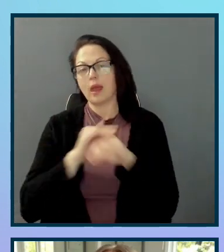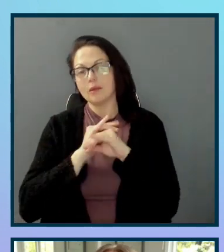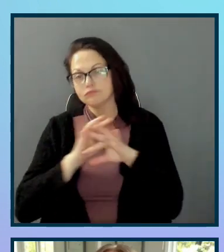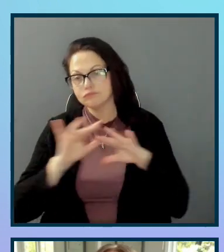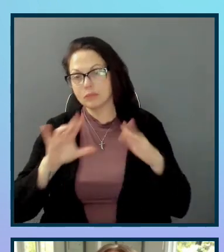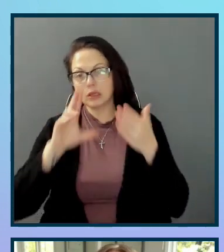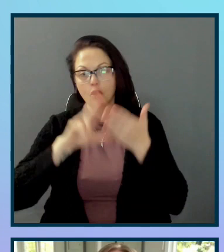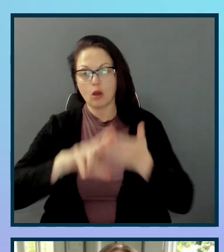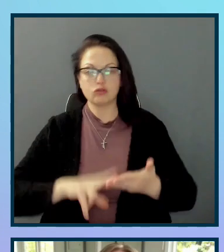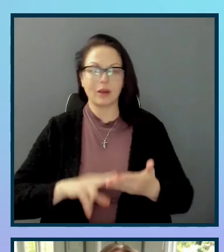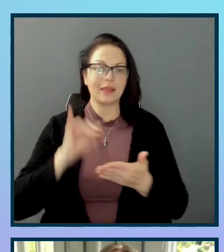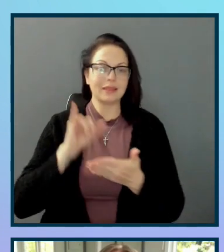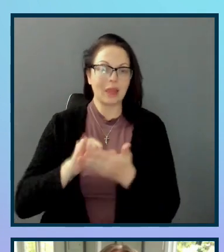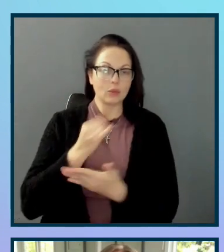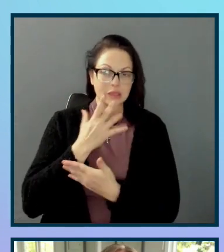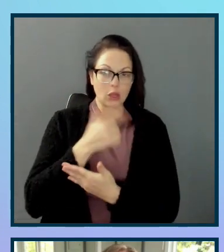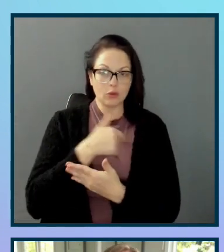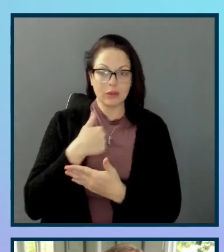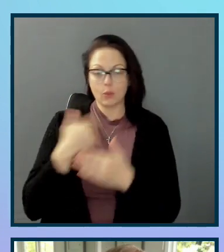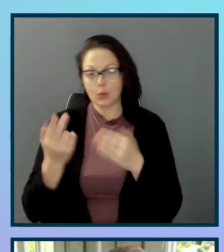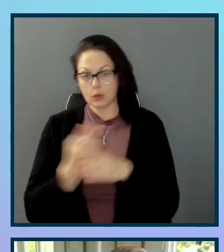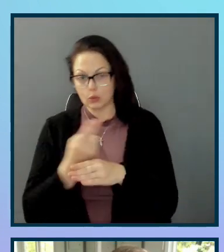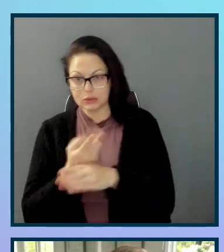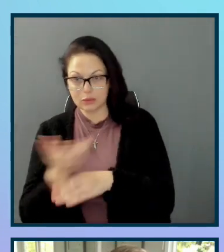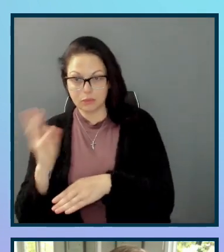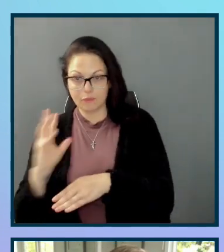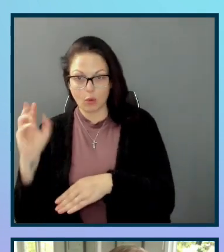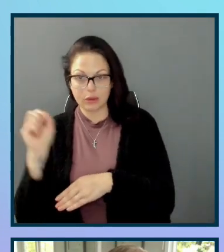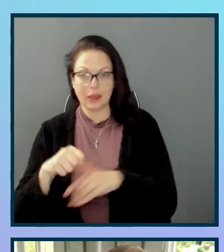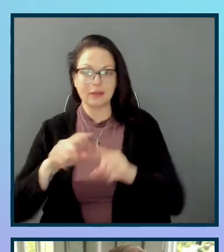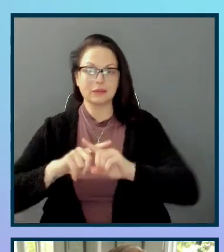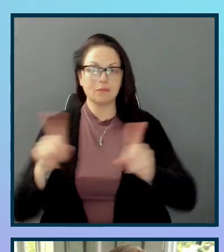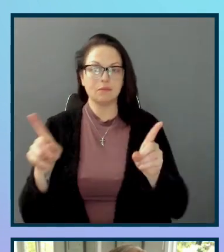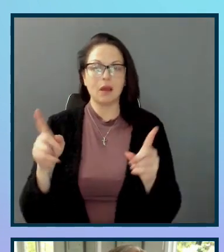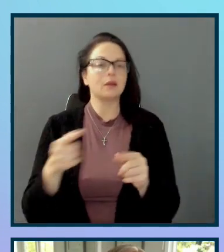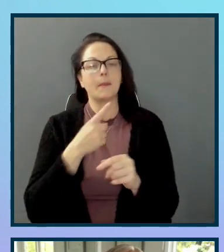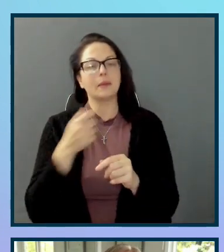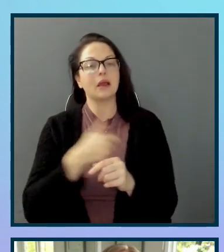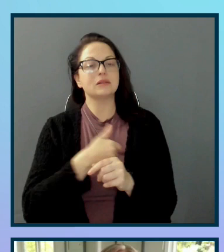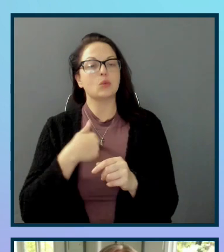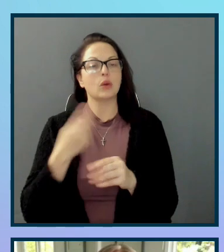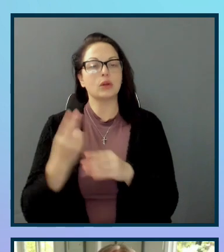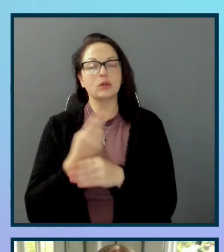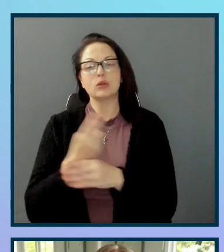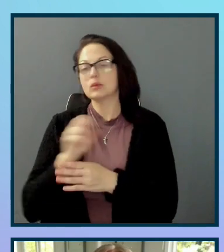that's the color palette that we were using, but because we're using StyleAbleZ as a language,